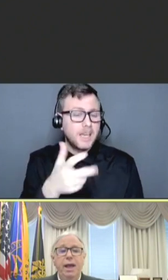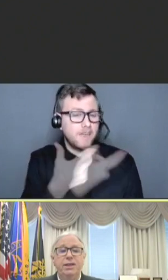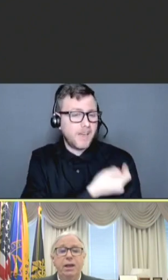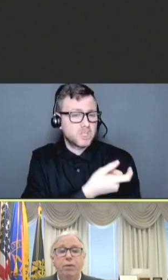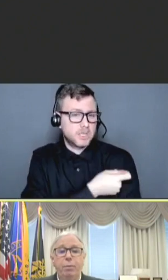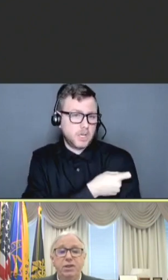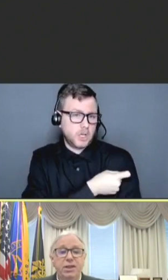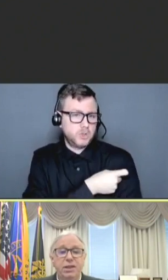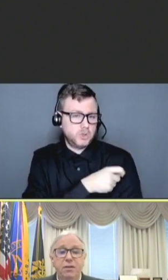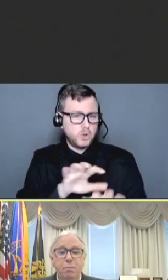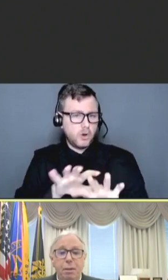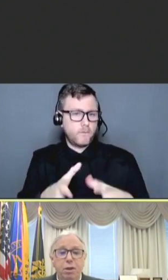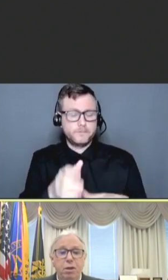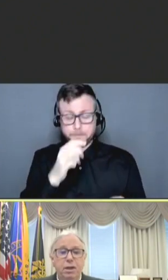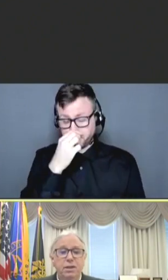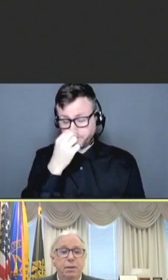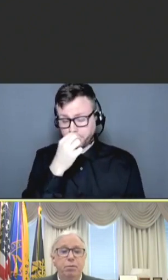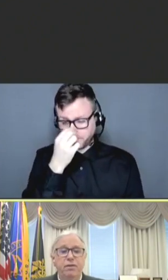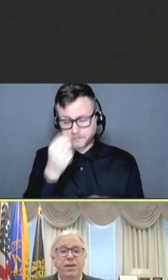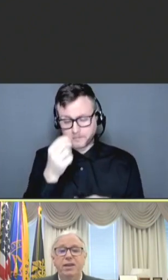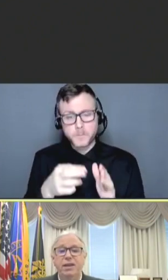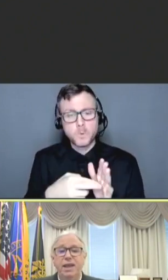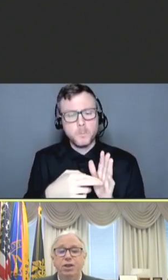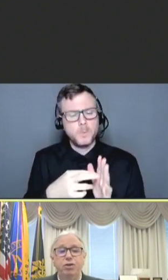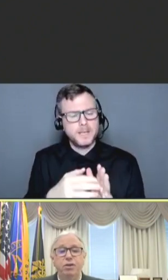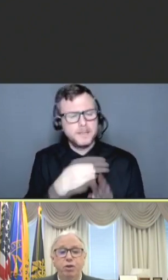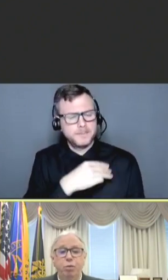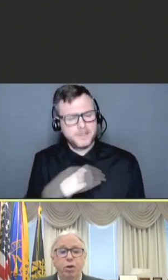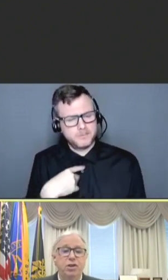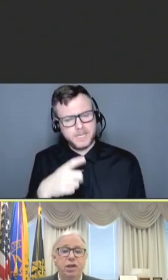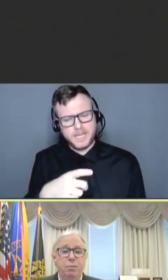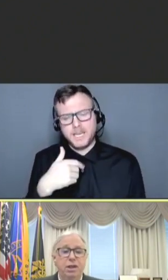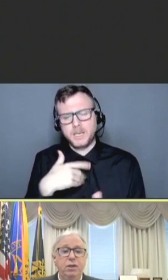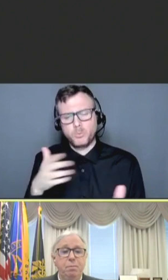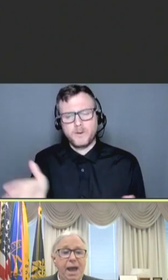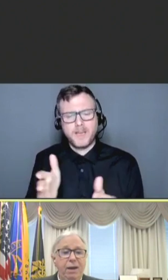As a representative member, Tim provided an industry view point to the committee to